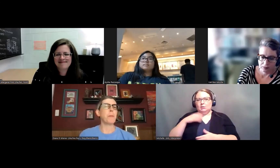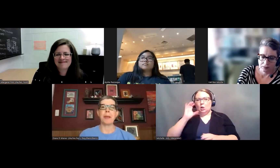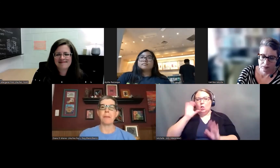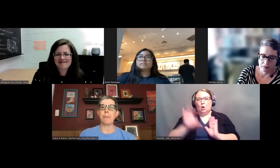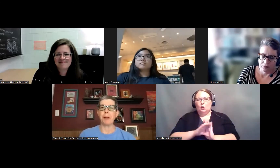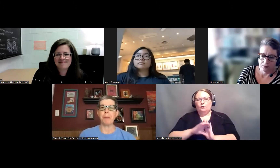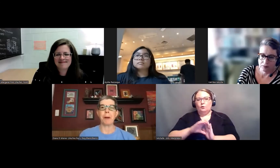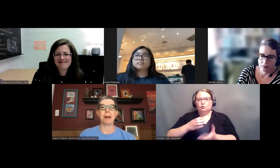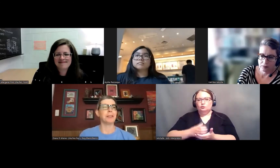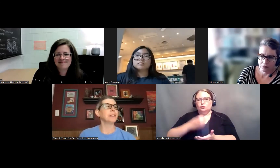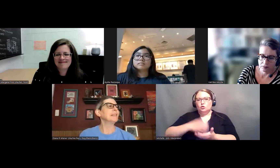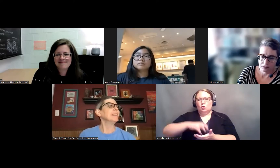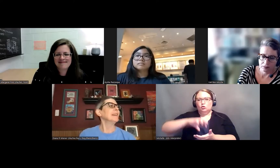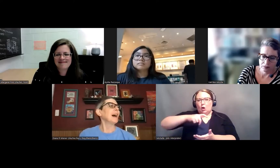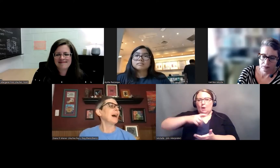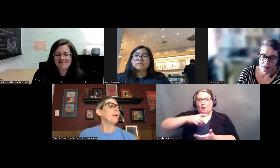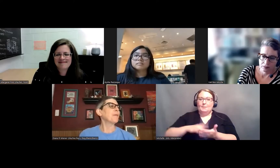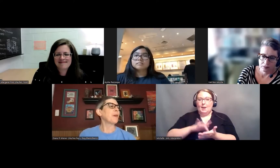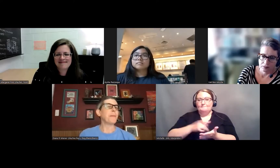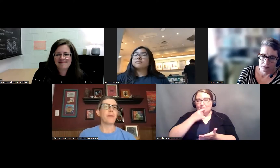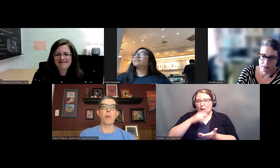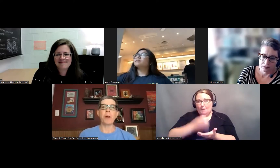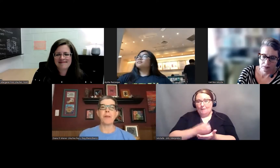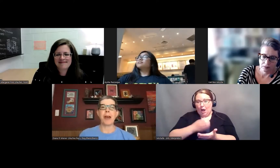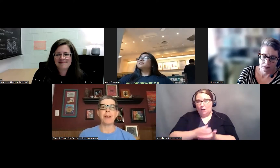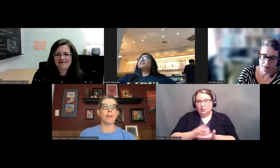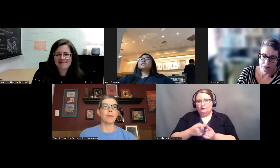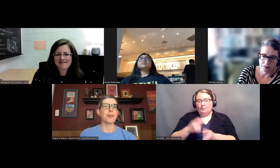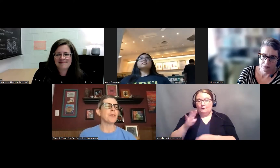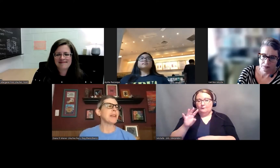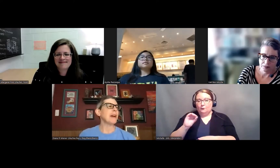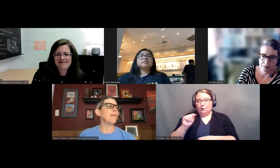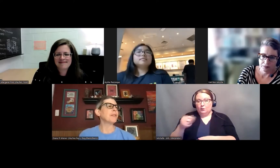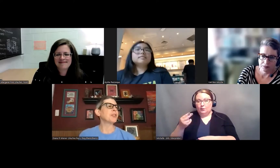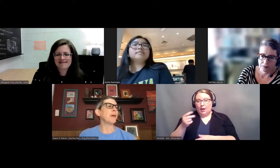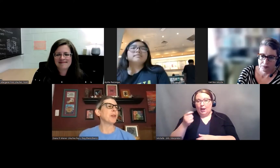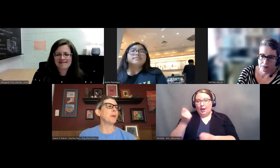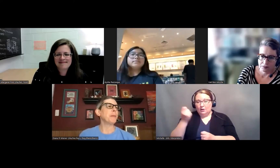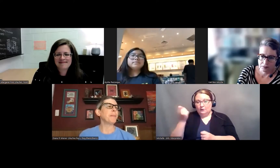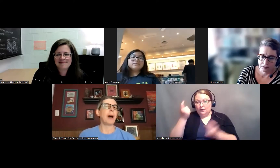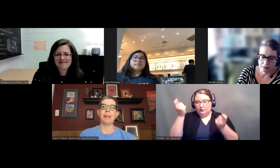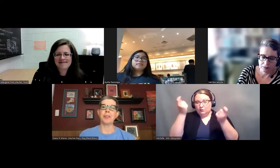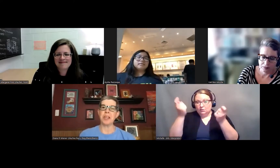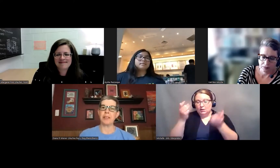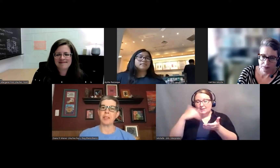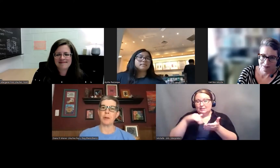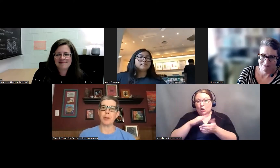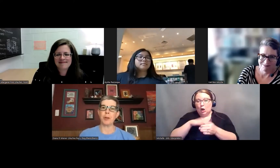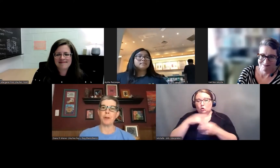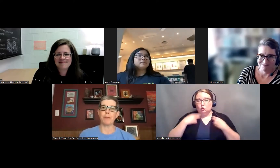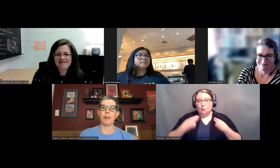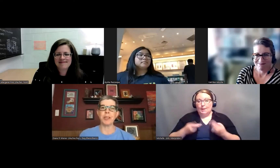maybe a pill bottle from the 40th anniversary of the Center on Human Policy at Syracuse University.